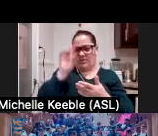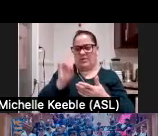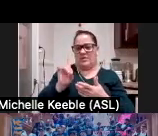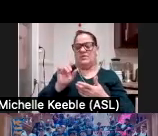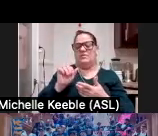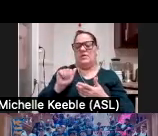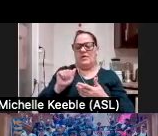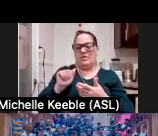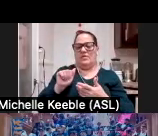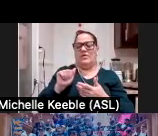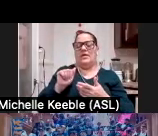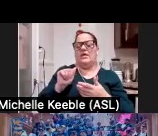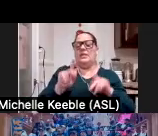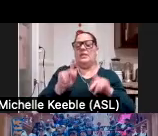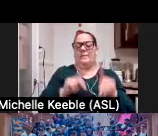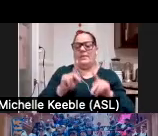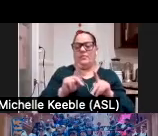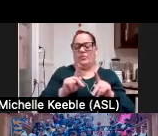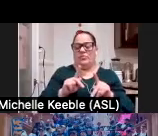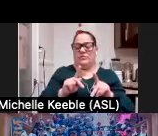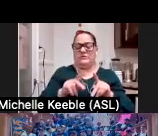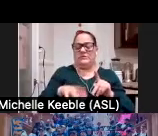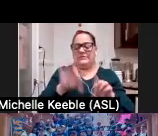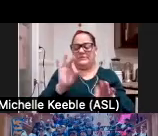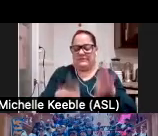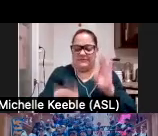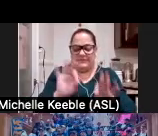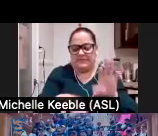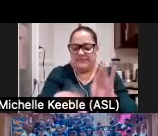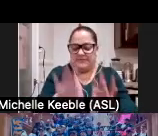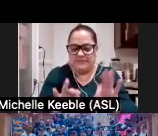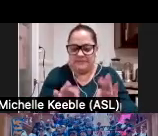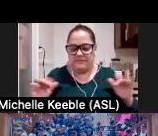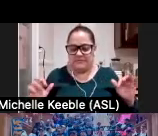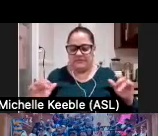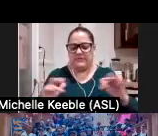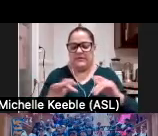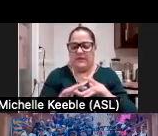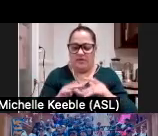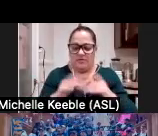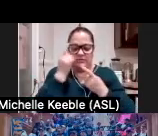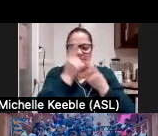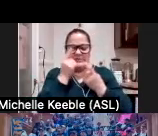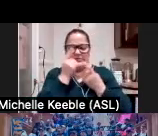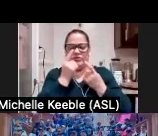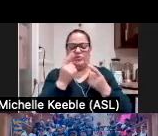were digging into the collection um and basically figuring out what reproductions we needed to put